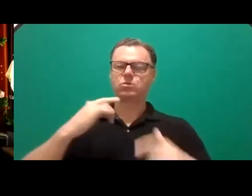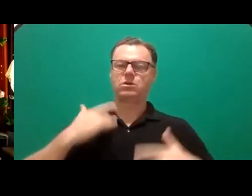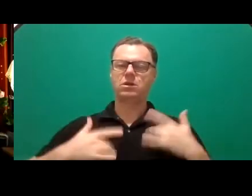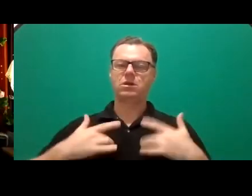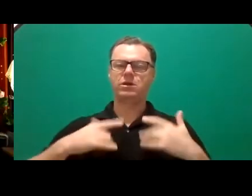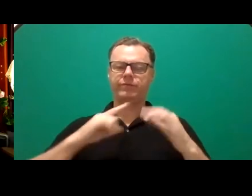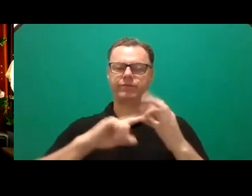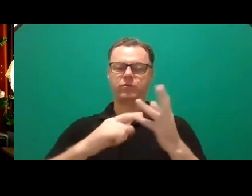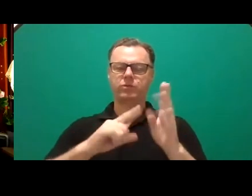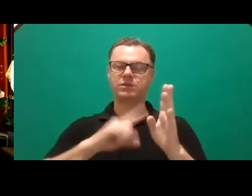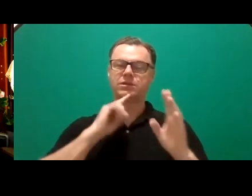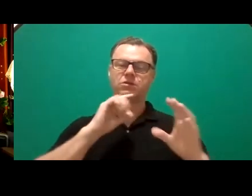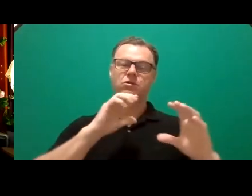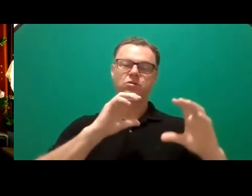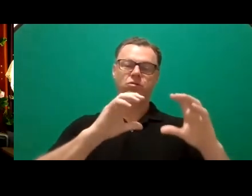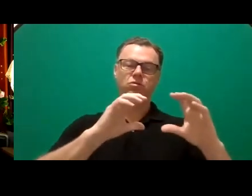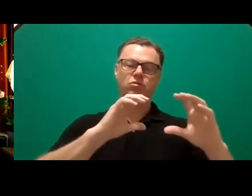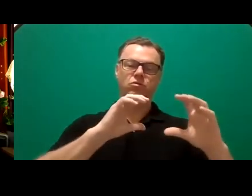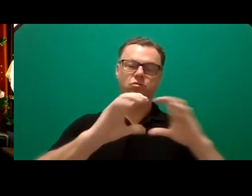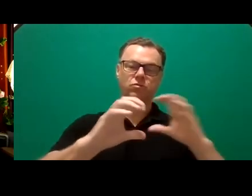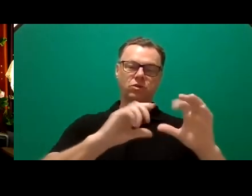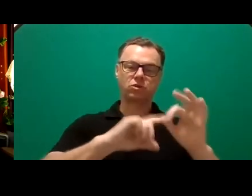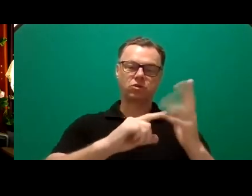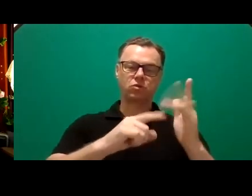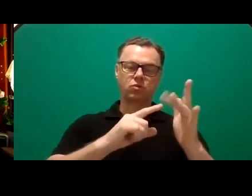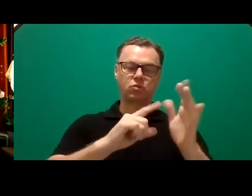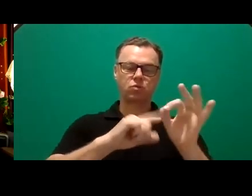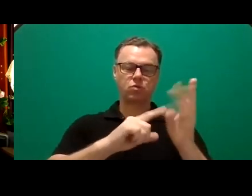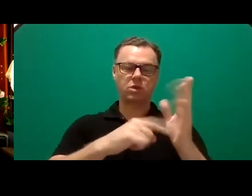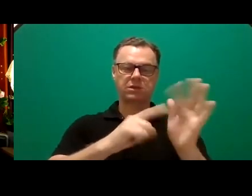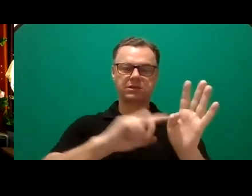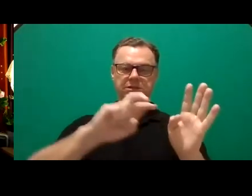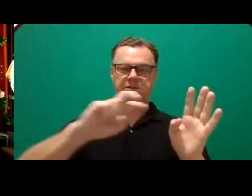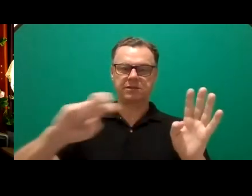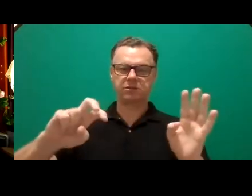again, the quality of your communication is equal to the quality of your life, and these